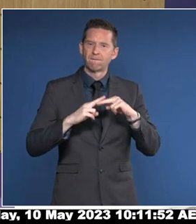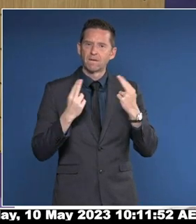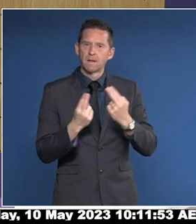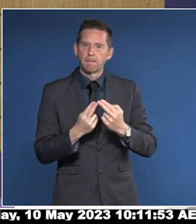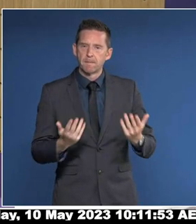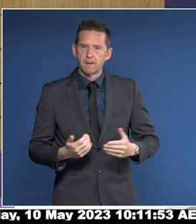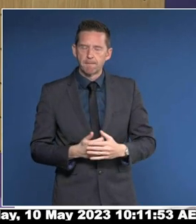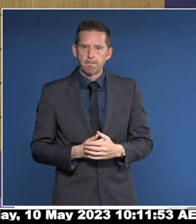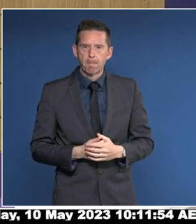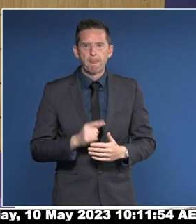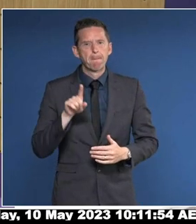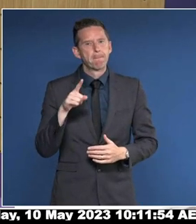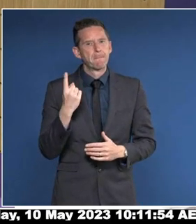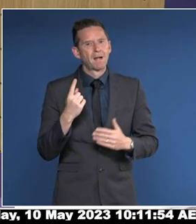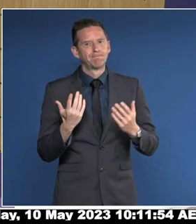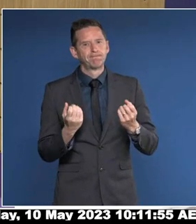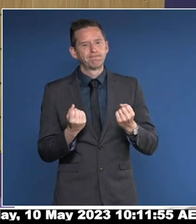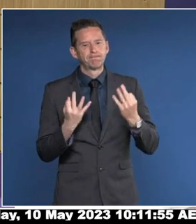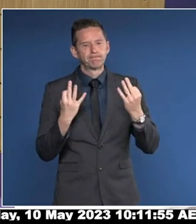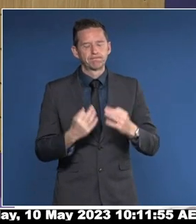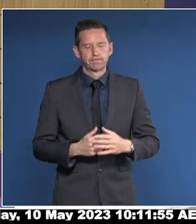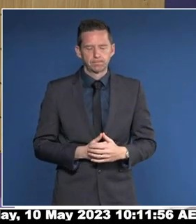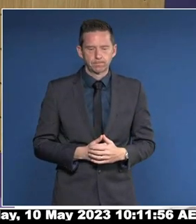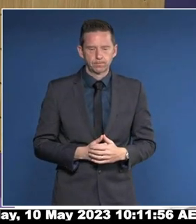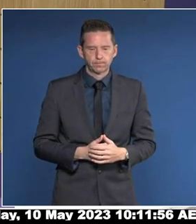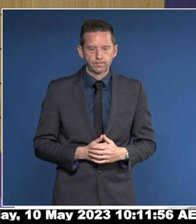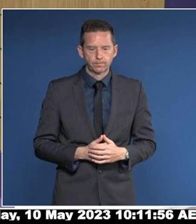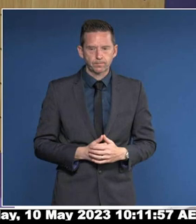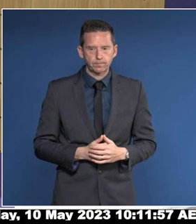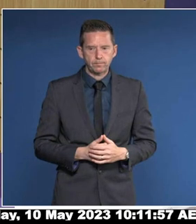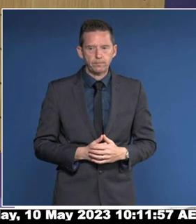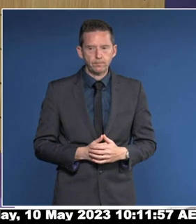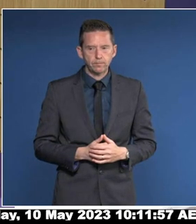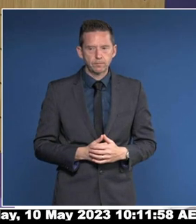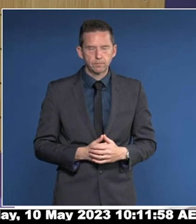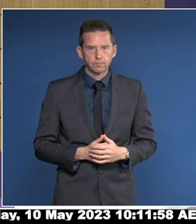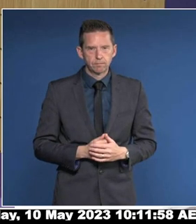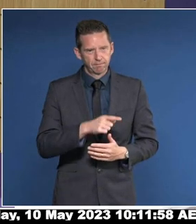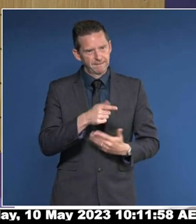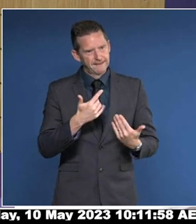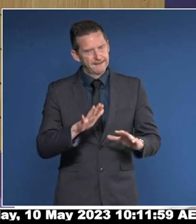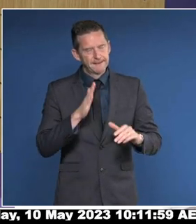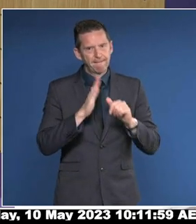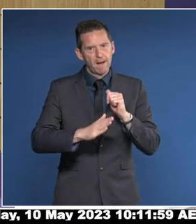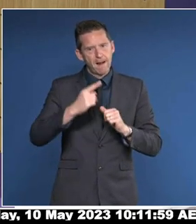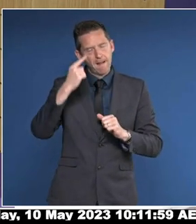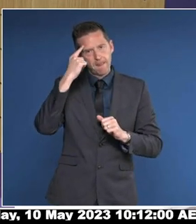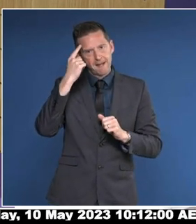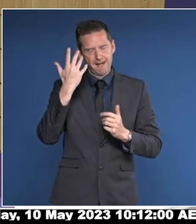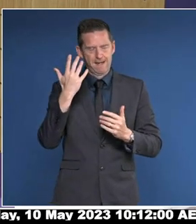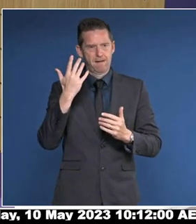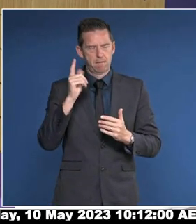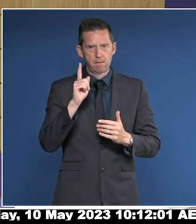at any time a mindfulness to connect the community - the disability community with